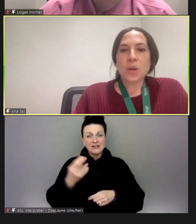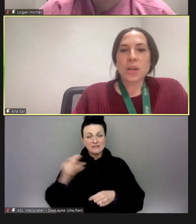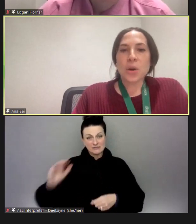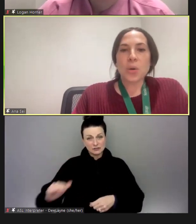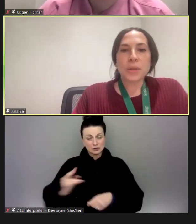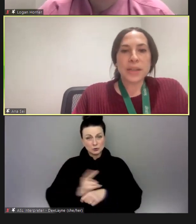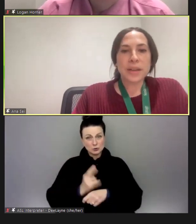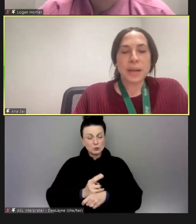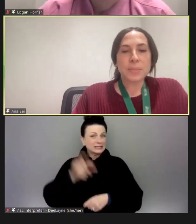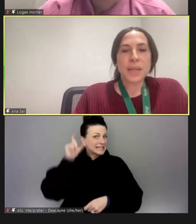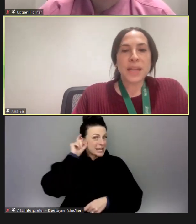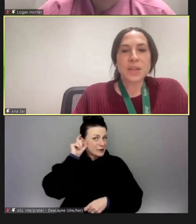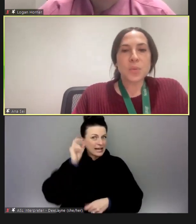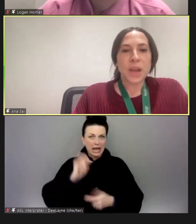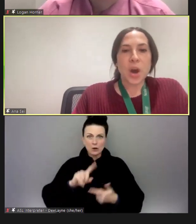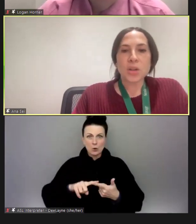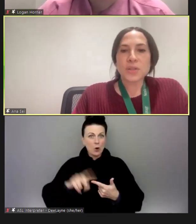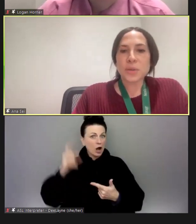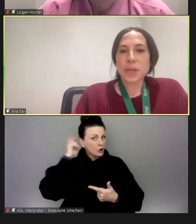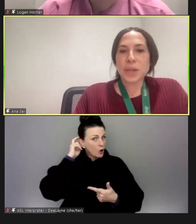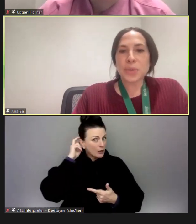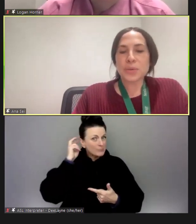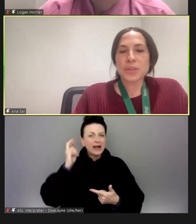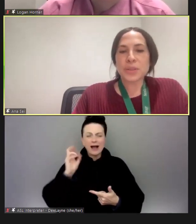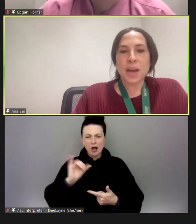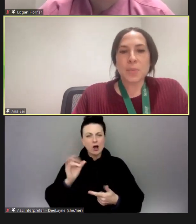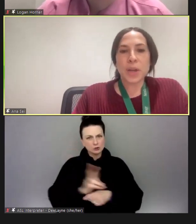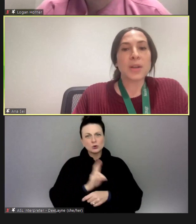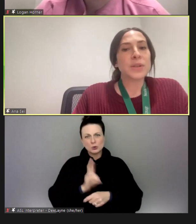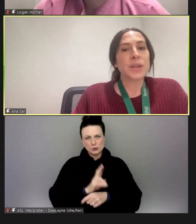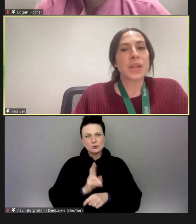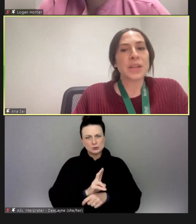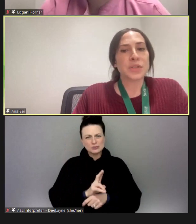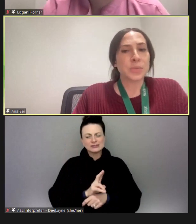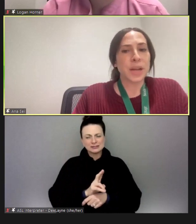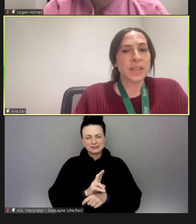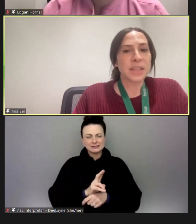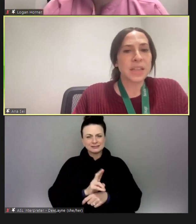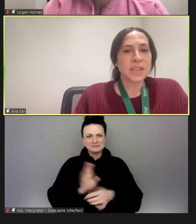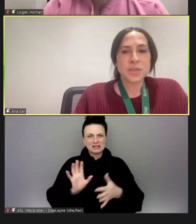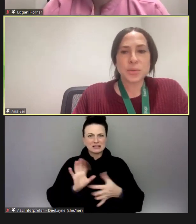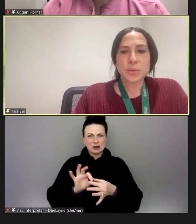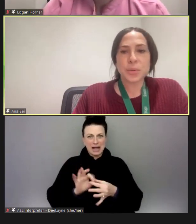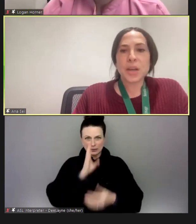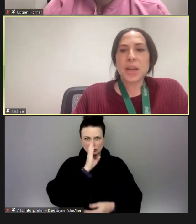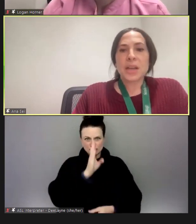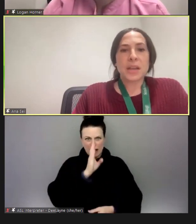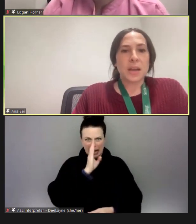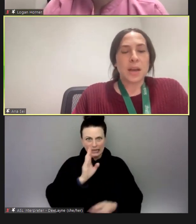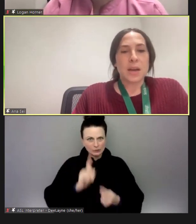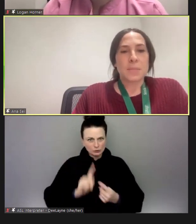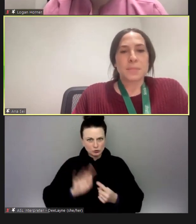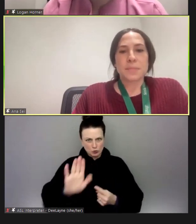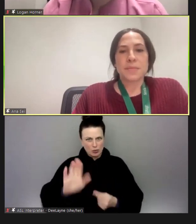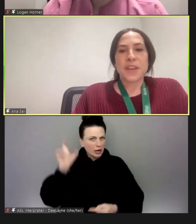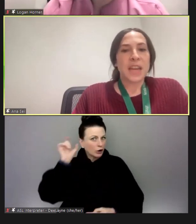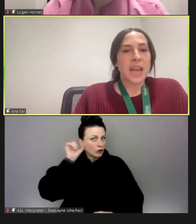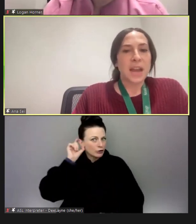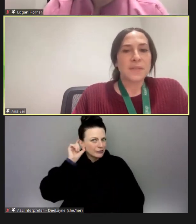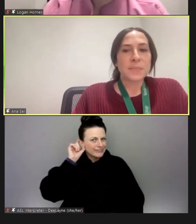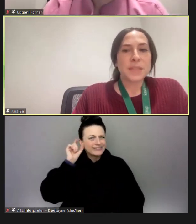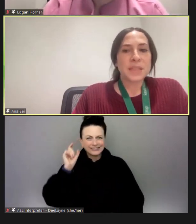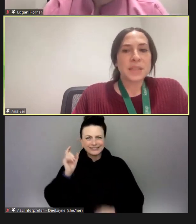clear implant we also use um we also